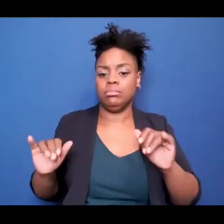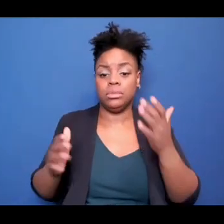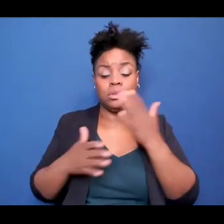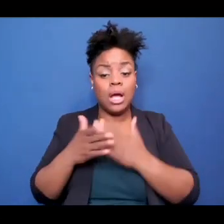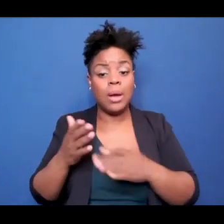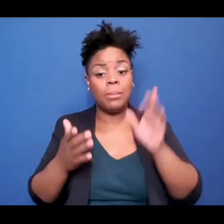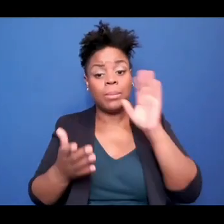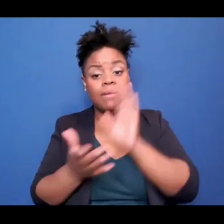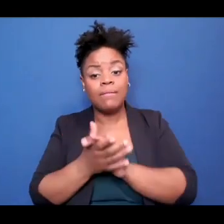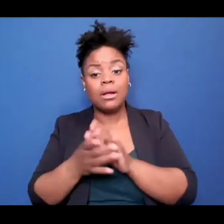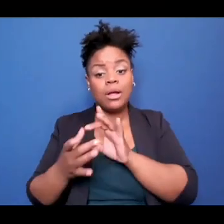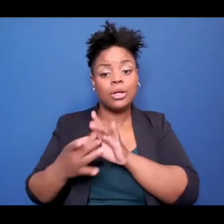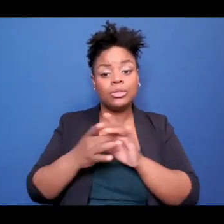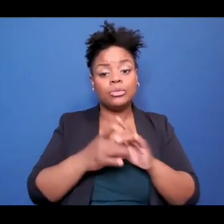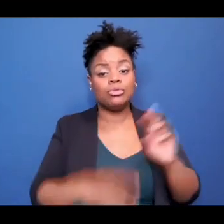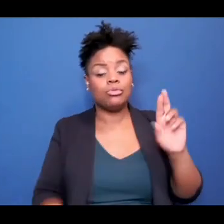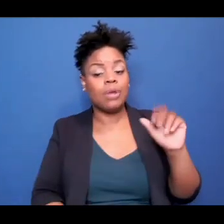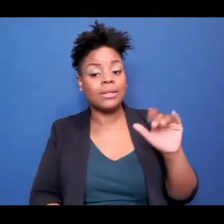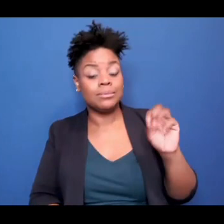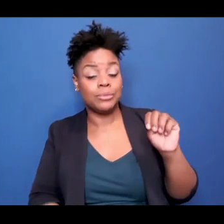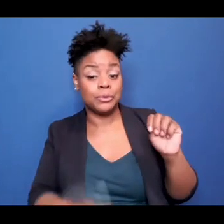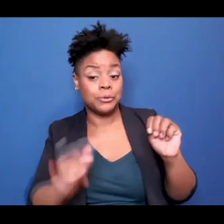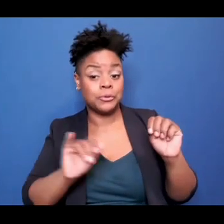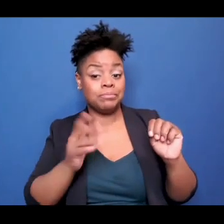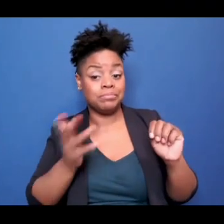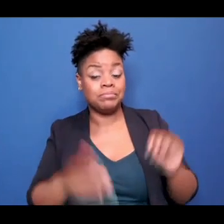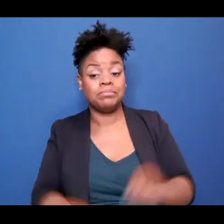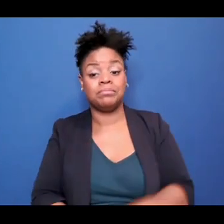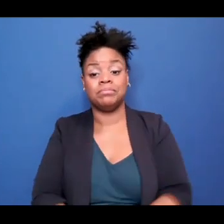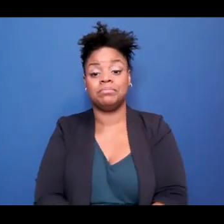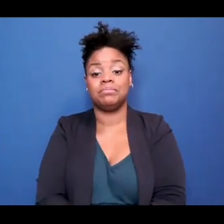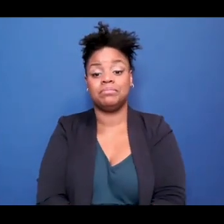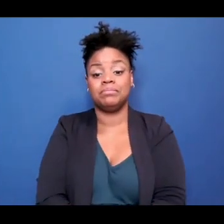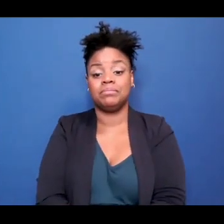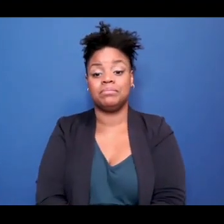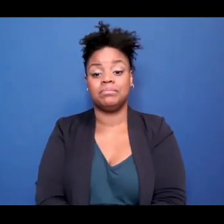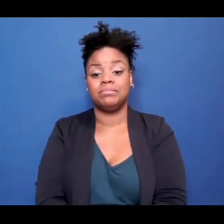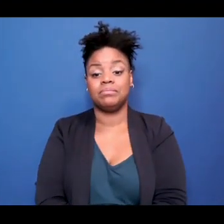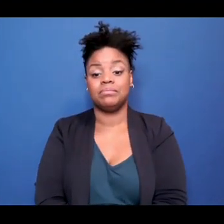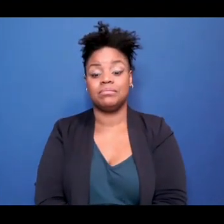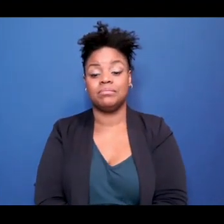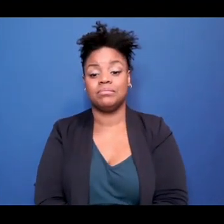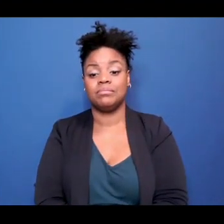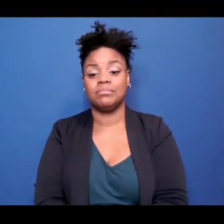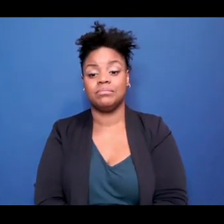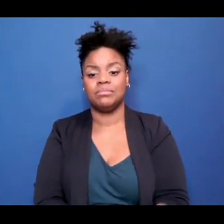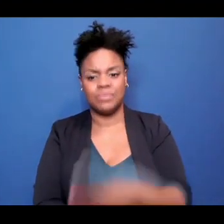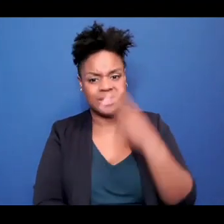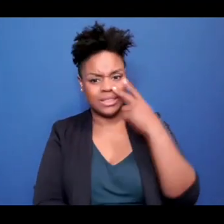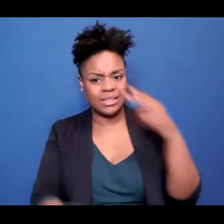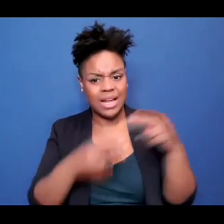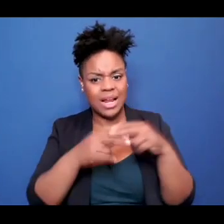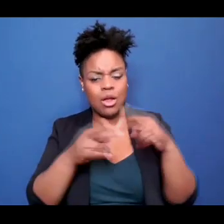DEAL OF EVIDENCE SHOWING THAT RACISM IS ASSOCIATED WITH HYPER TENSION, AND SO THIS SLIDE SHOWS SOME OF THE VOLUMINOUS